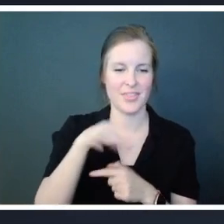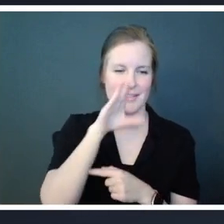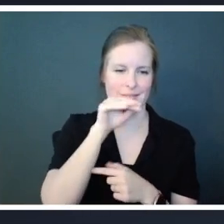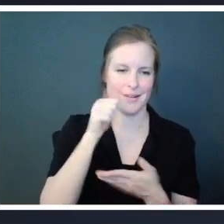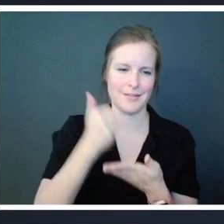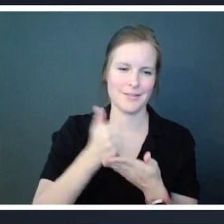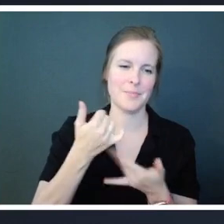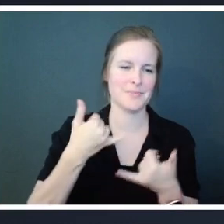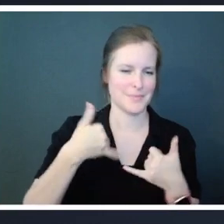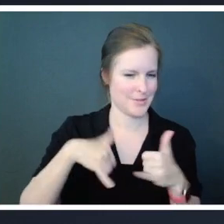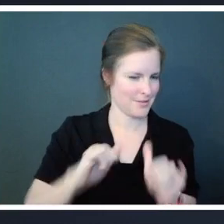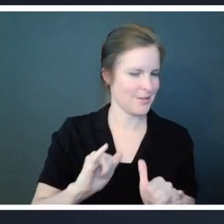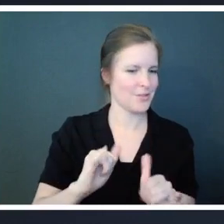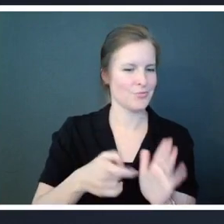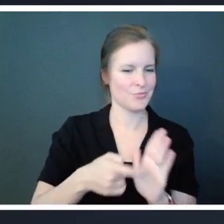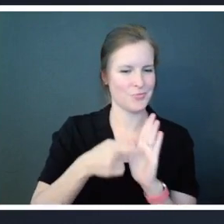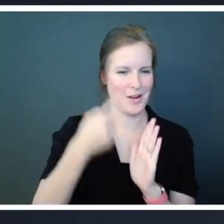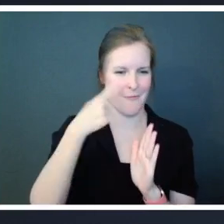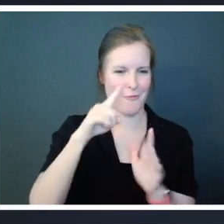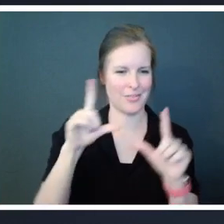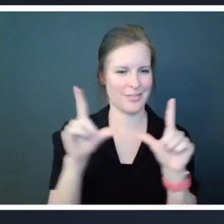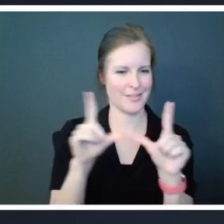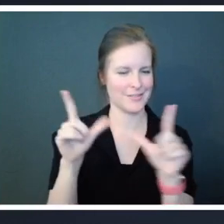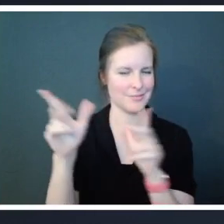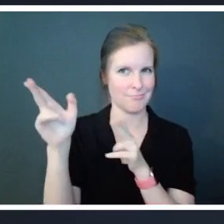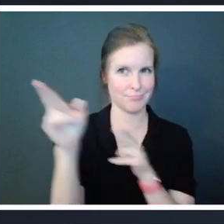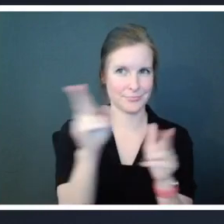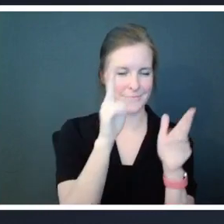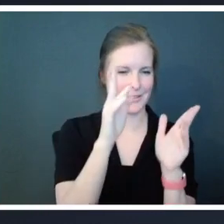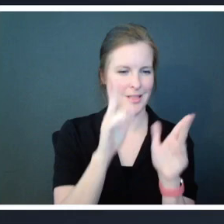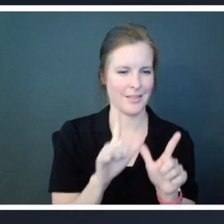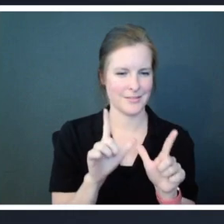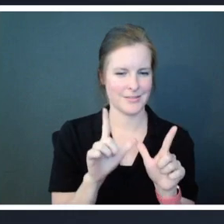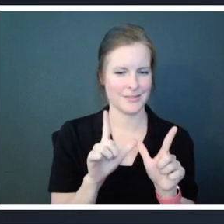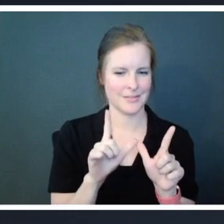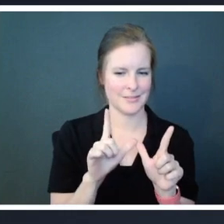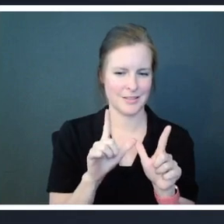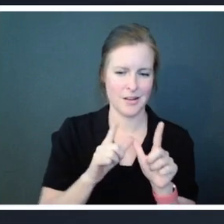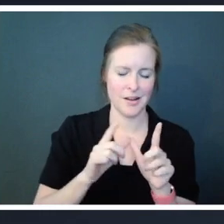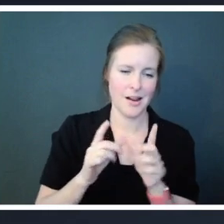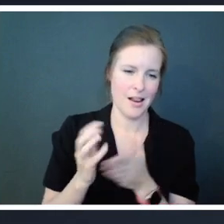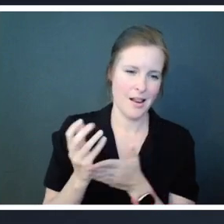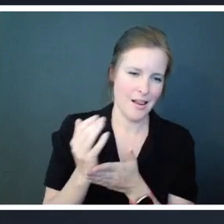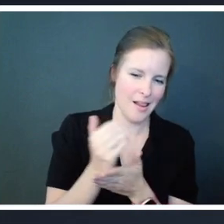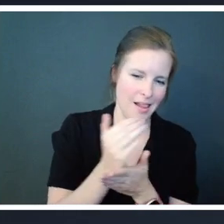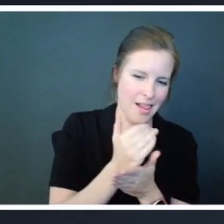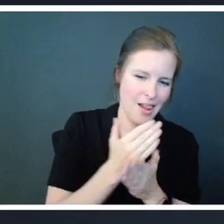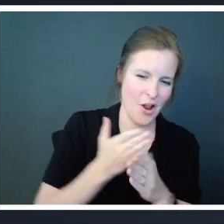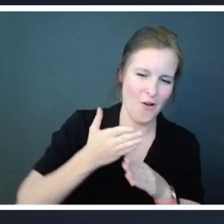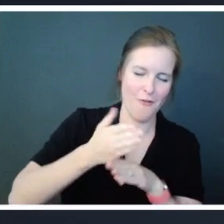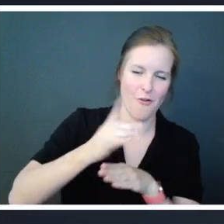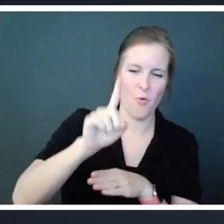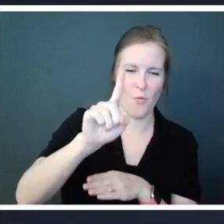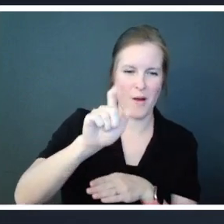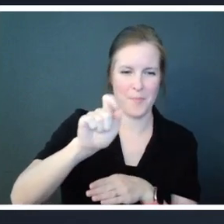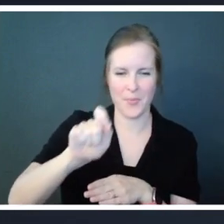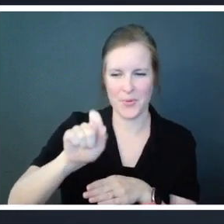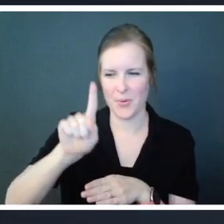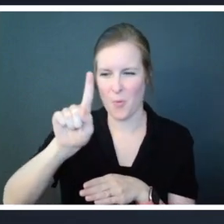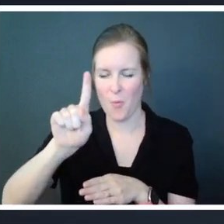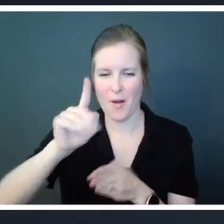license today. It has raised over $1.1 billion and conserved more than 6 million acres of natural